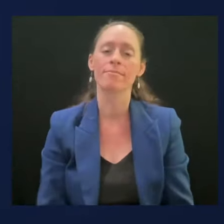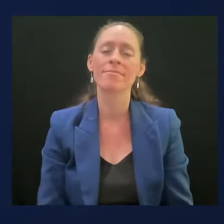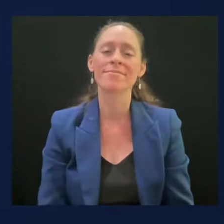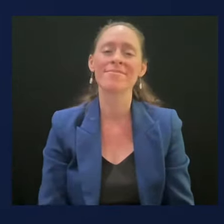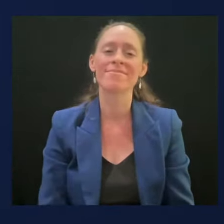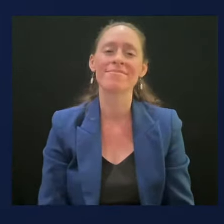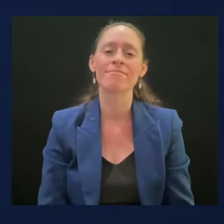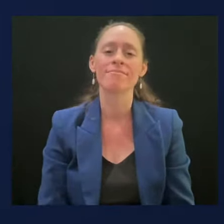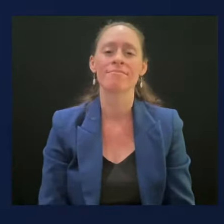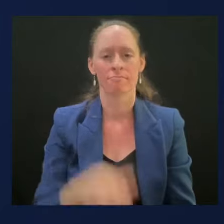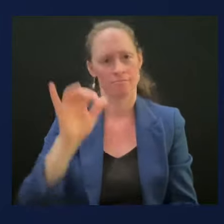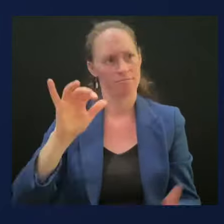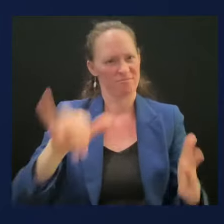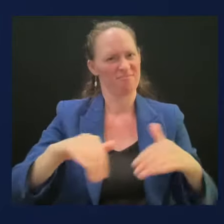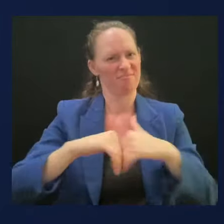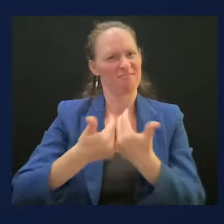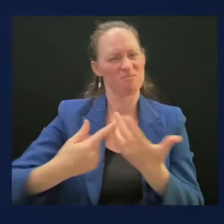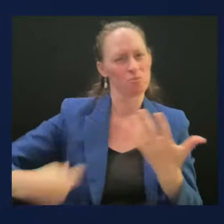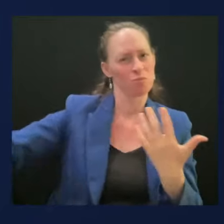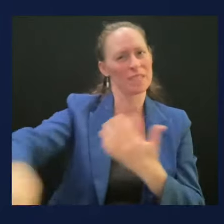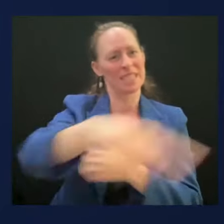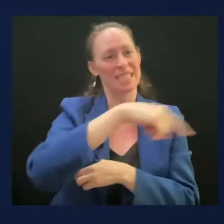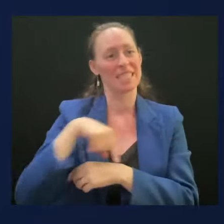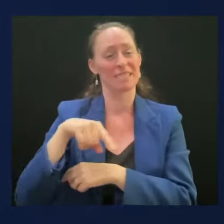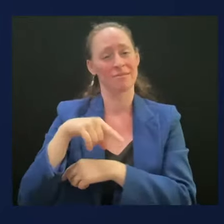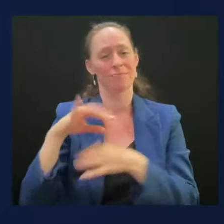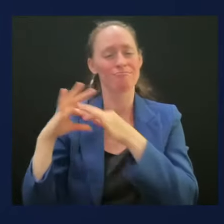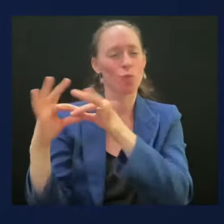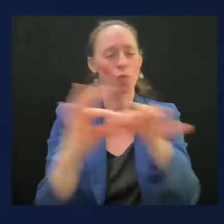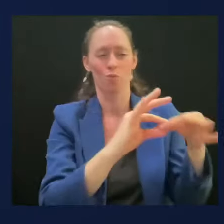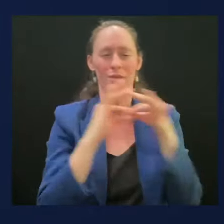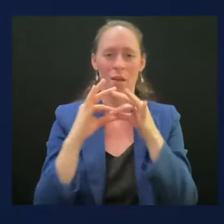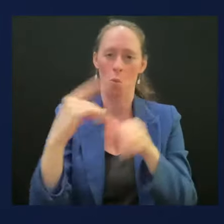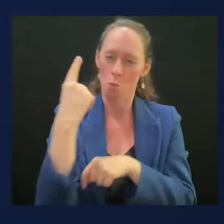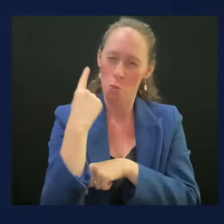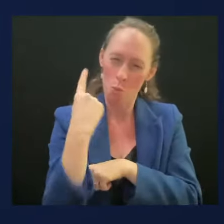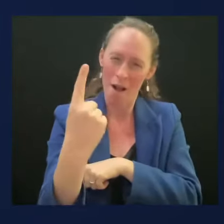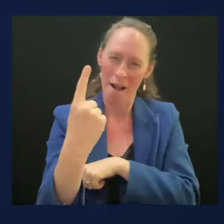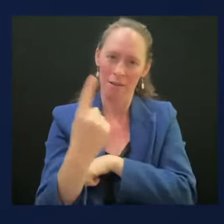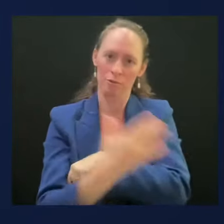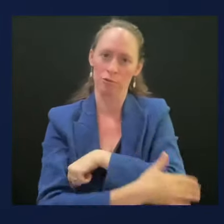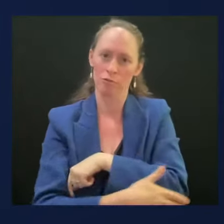and why there's nothing we can't do in America when we do it together.